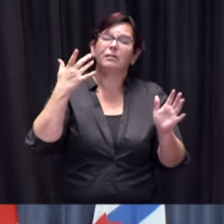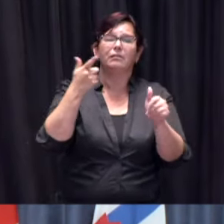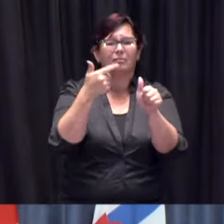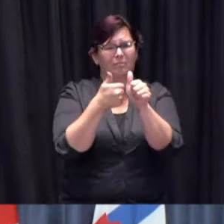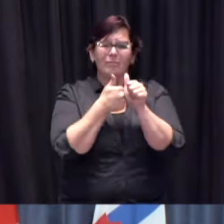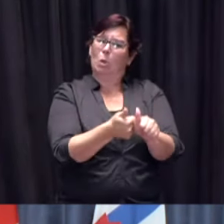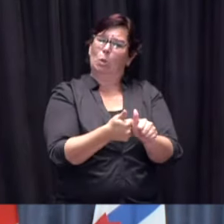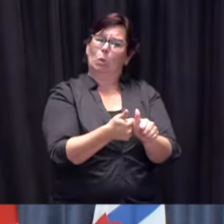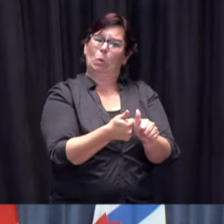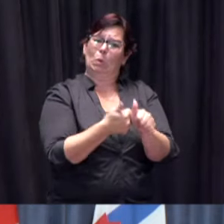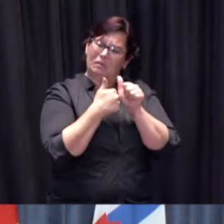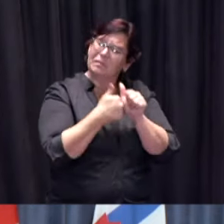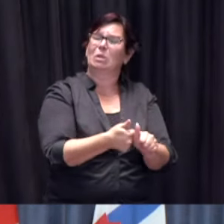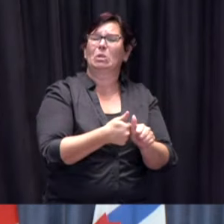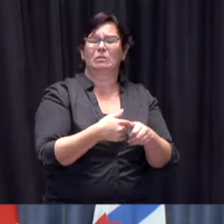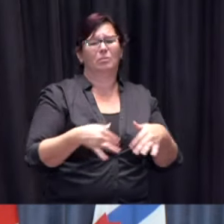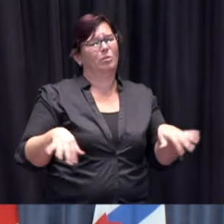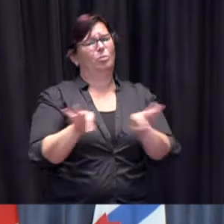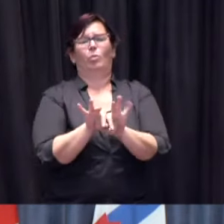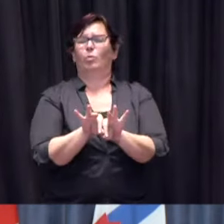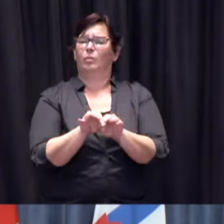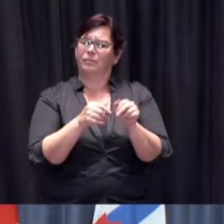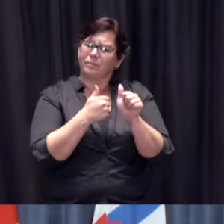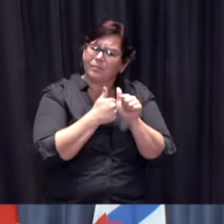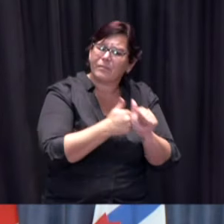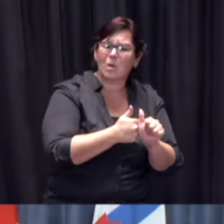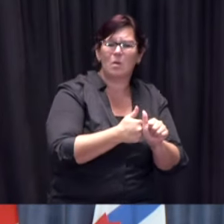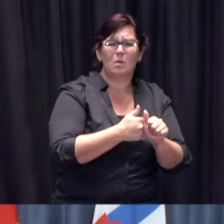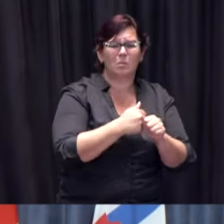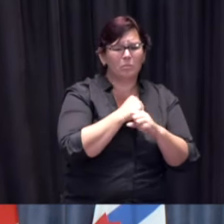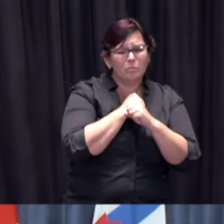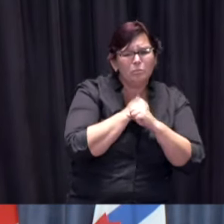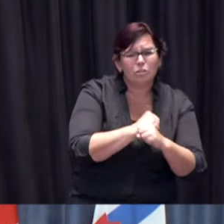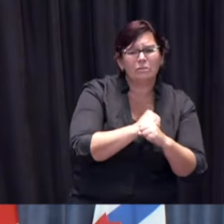to protect their customers as well as to protect their employees.